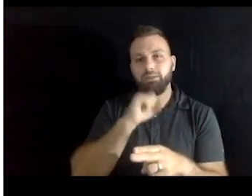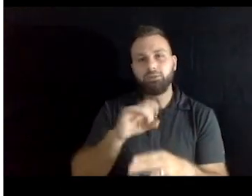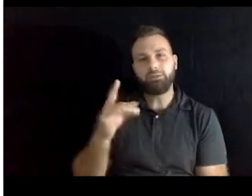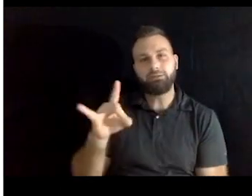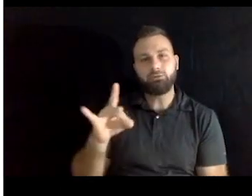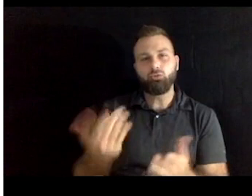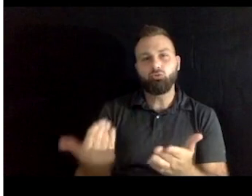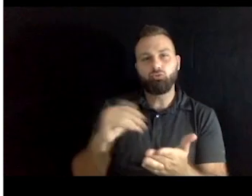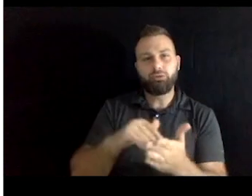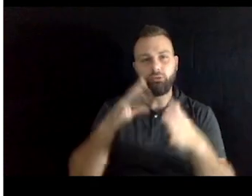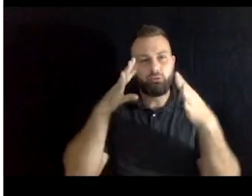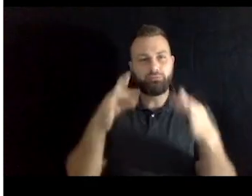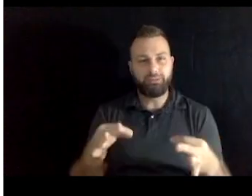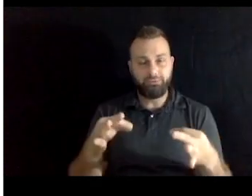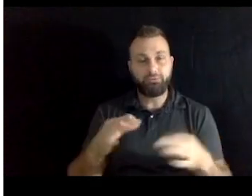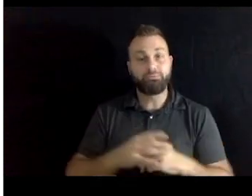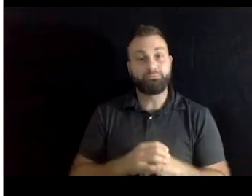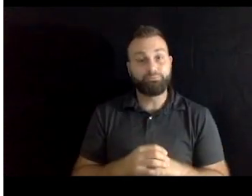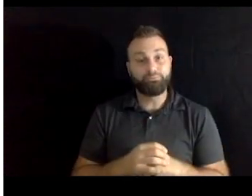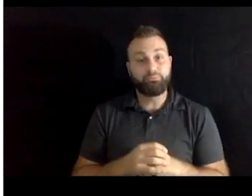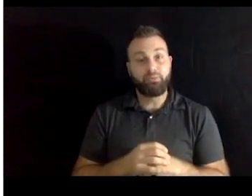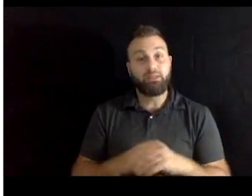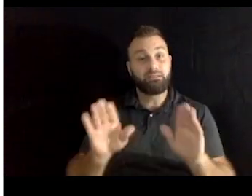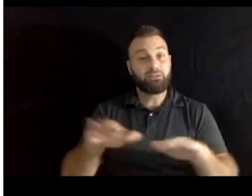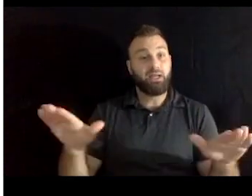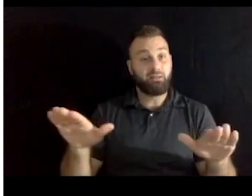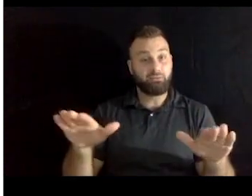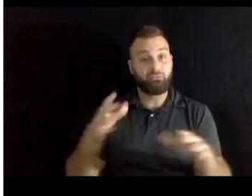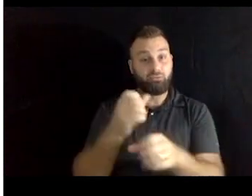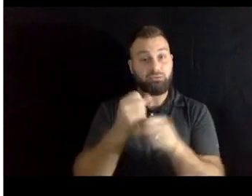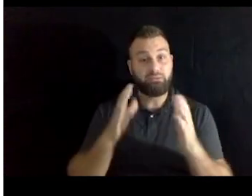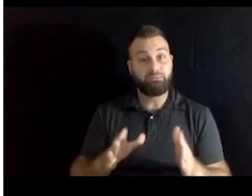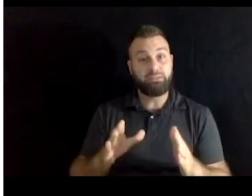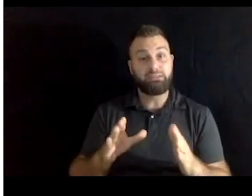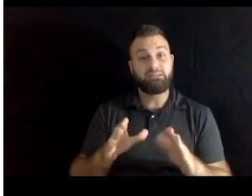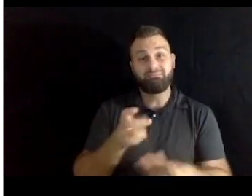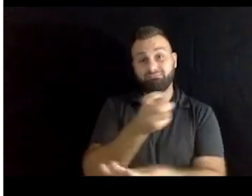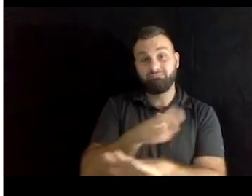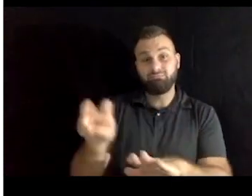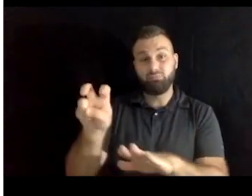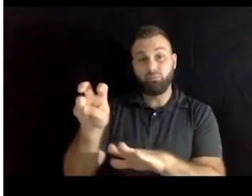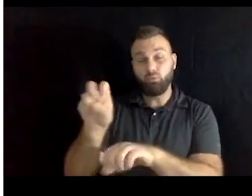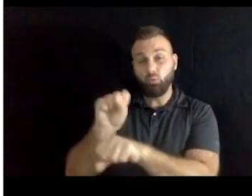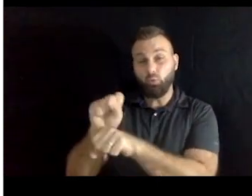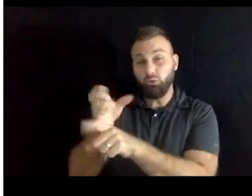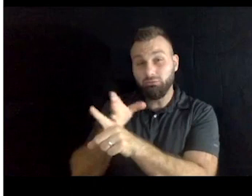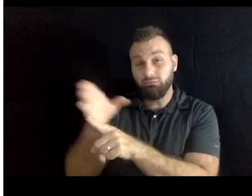Recipients who do not transition well into the adult workforce. The evidence shows or likely need,